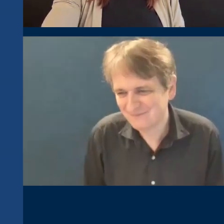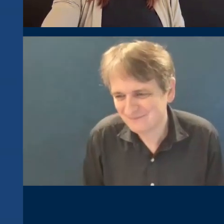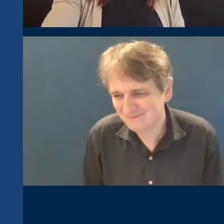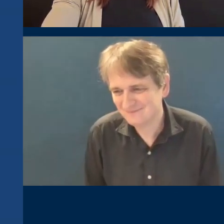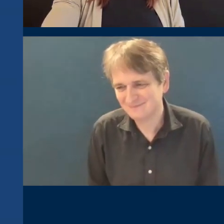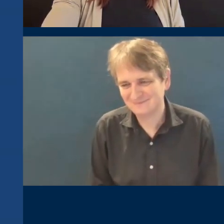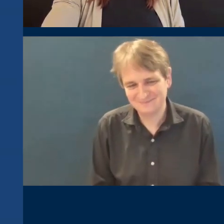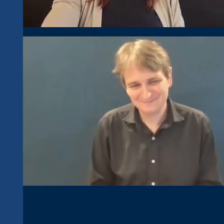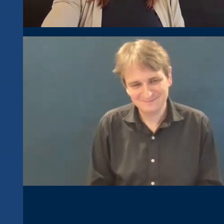Dr. Christian Vogler: Next slide, please.